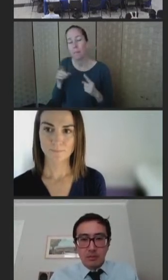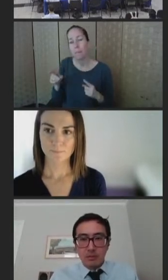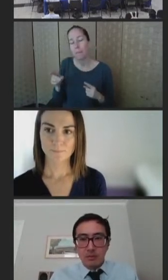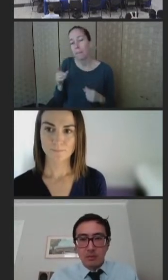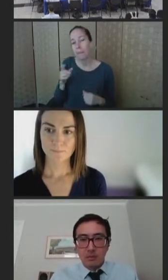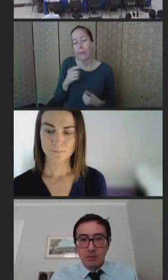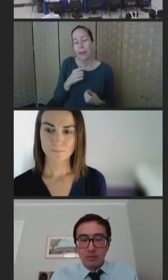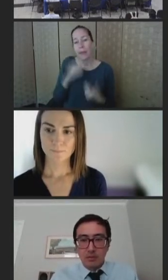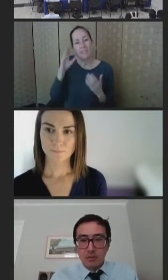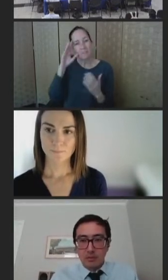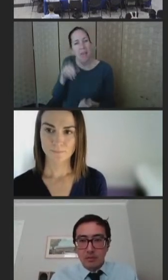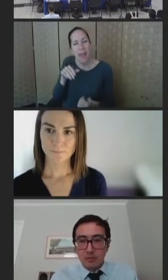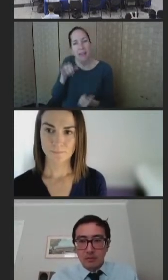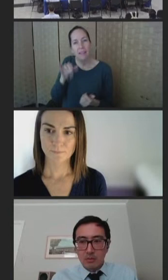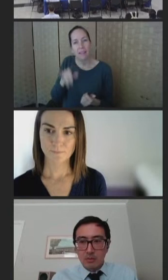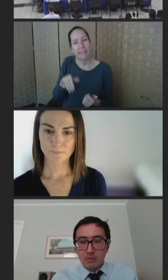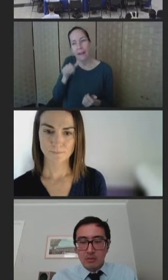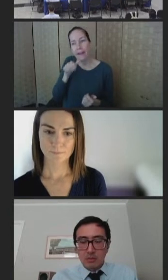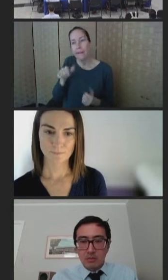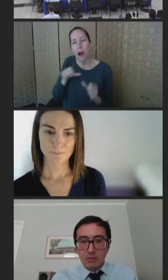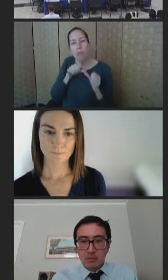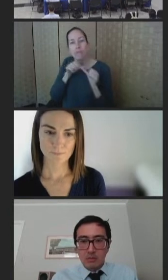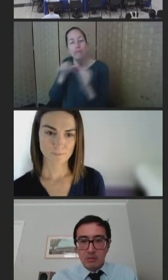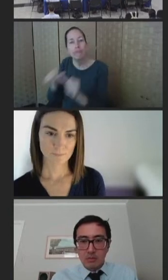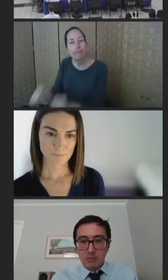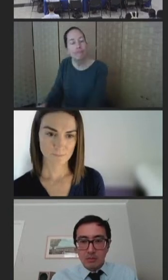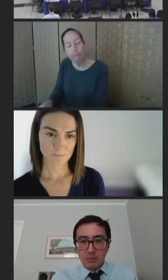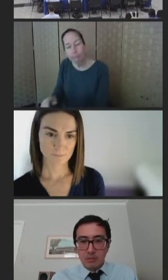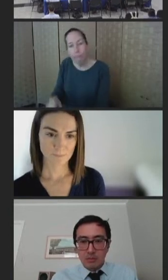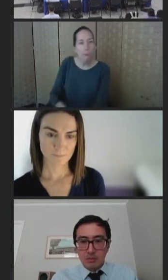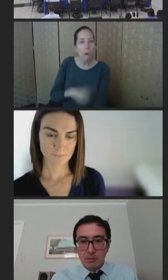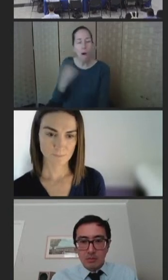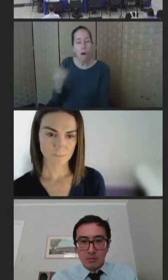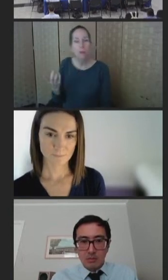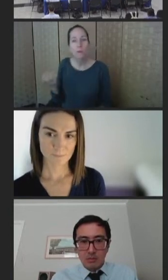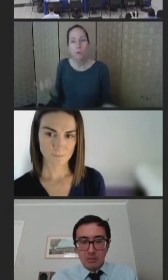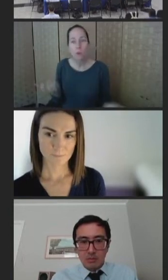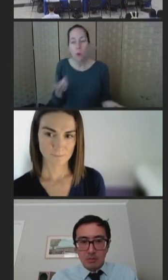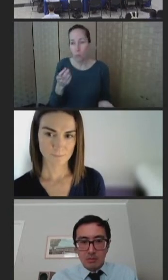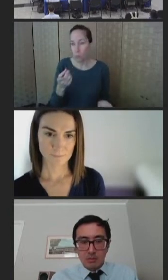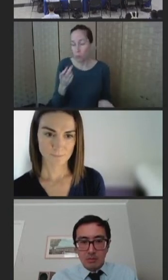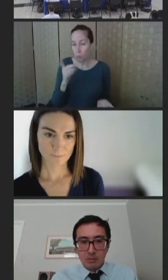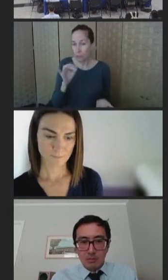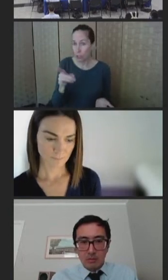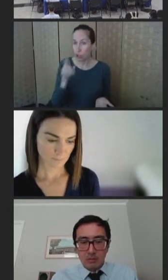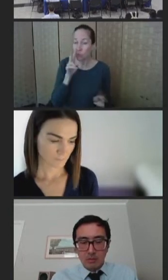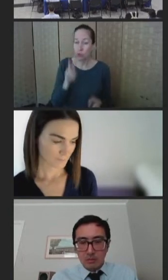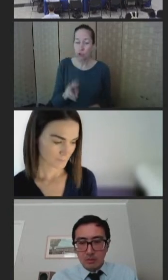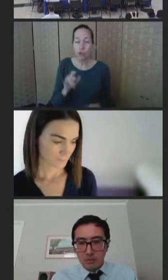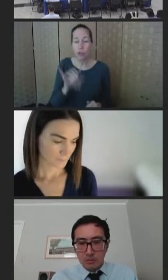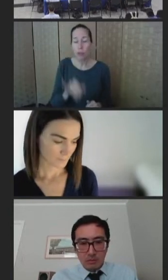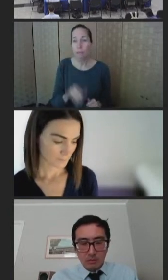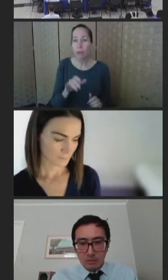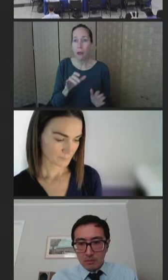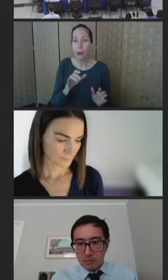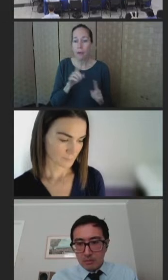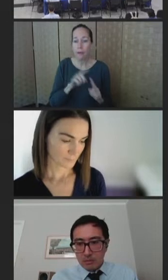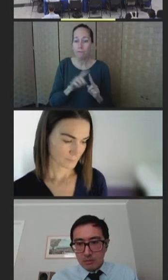Do we have any -- and you showed us very nicely race ethnicity variations, have you looked at it by age group? Farida Ahmad: